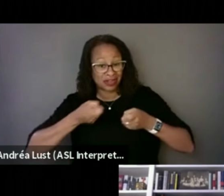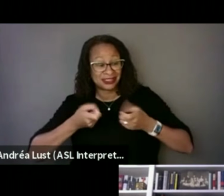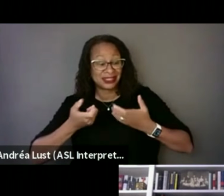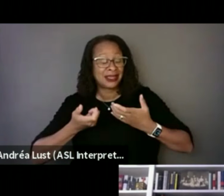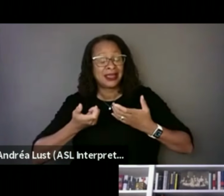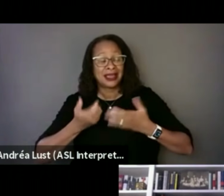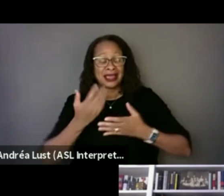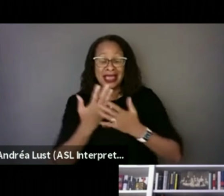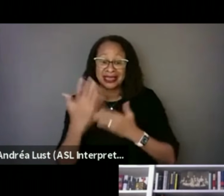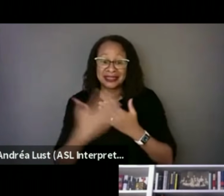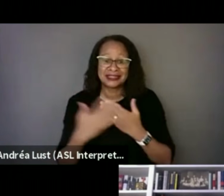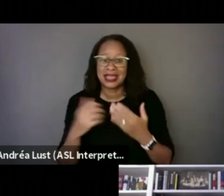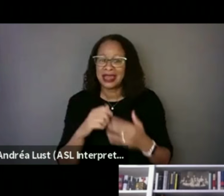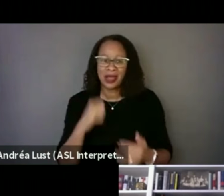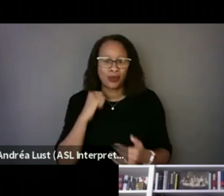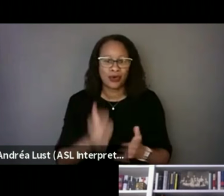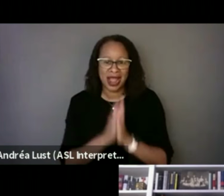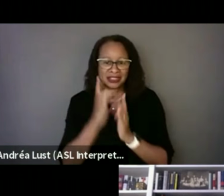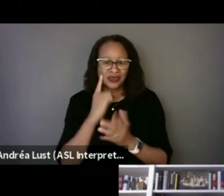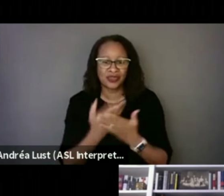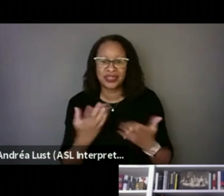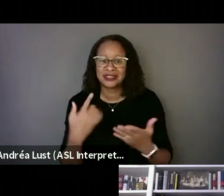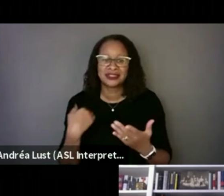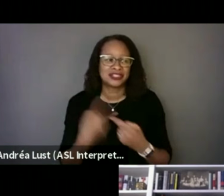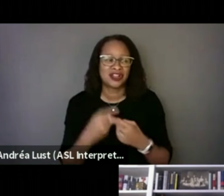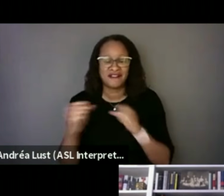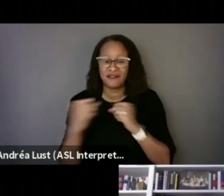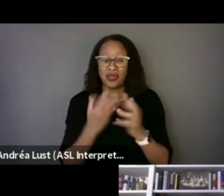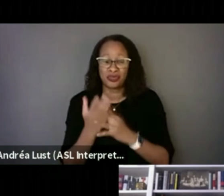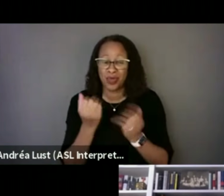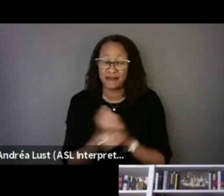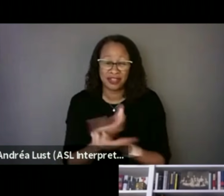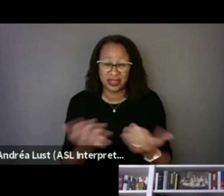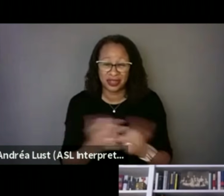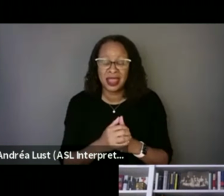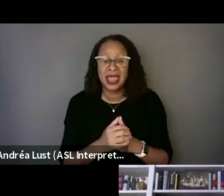unless I've thought through all the layers of it. And the people in the film feel free, you know,